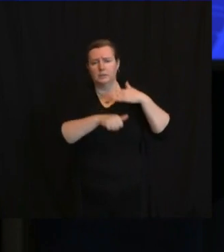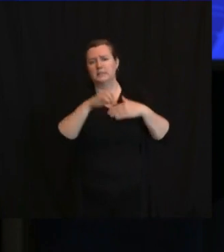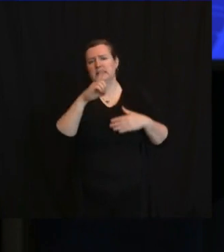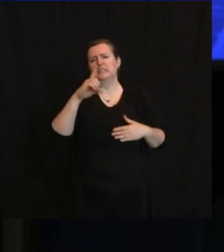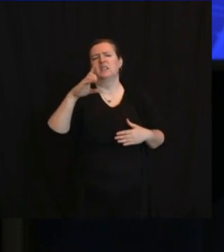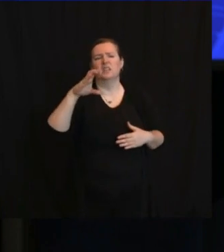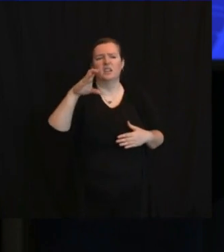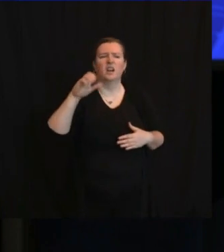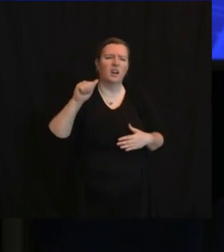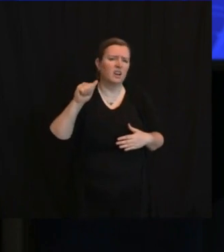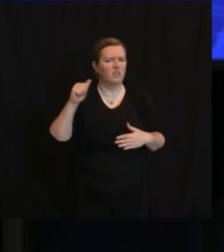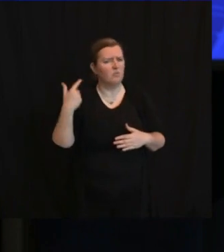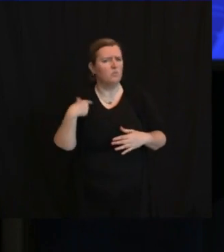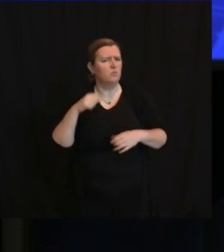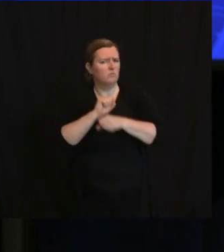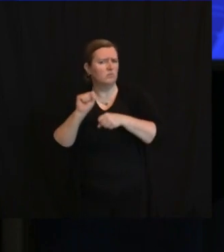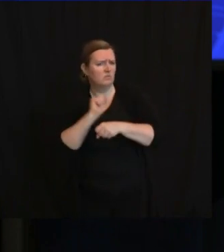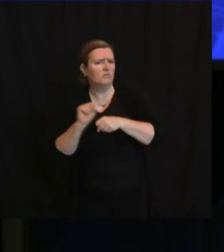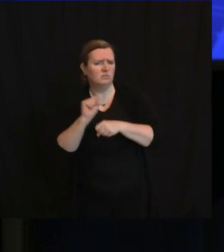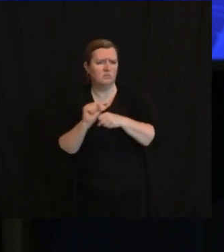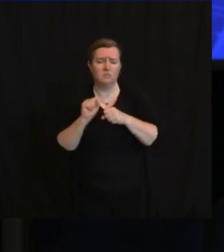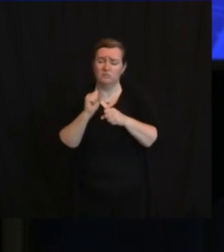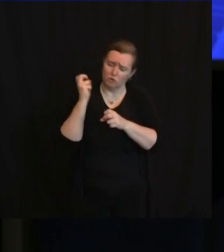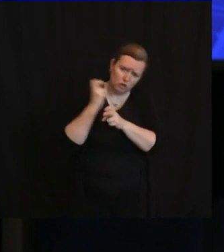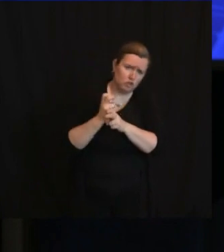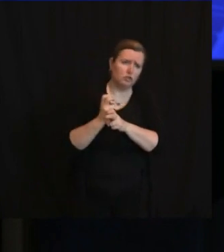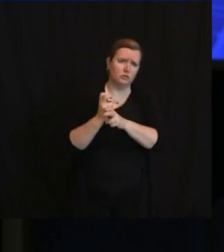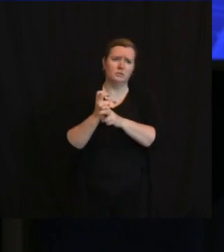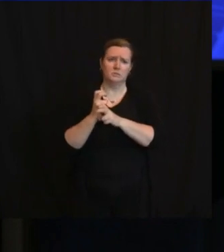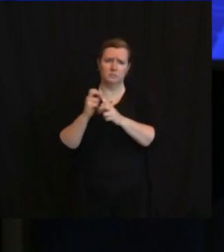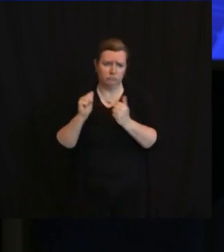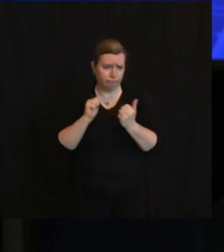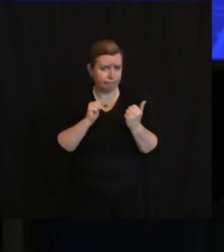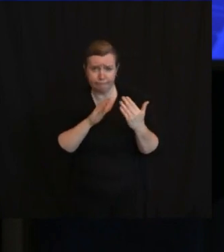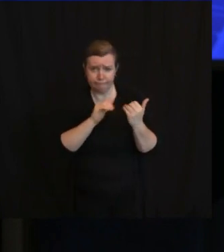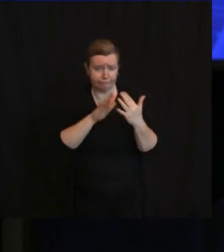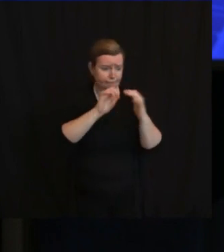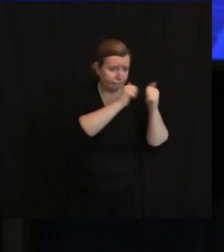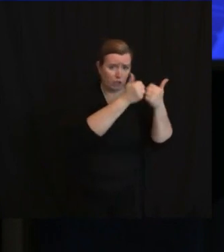ASSURE YOU THAT LOCAL GOVERNMENT SERVICES AND EVERY